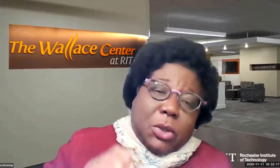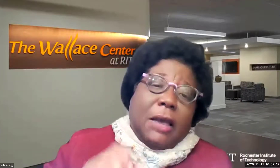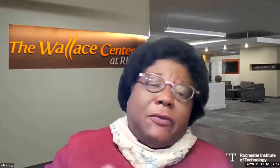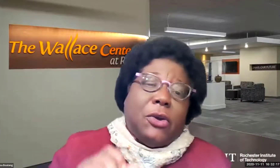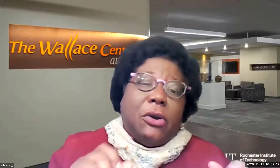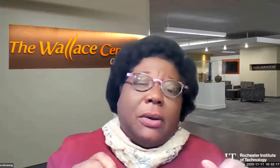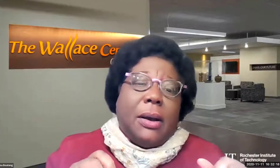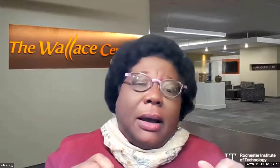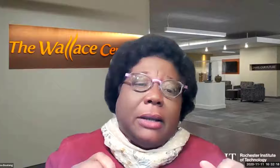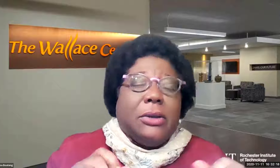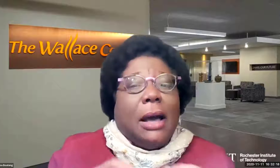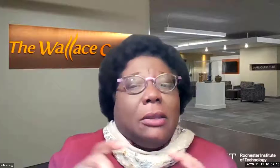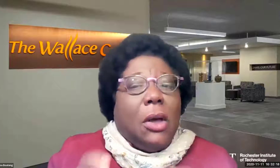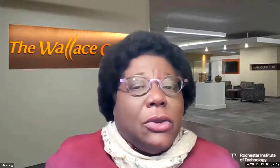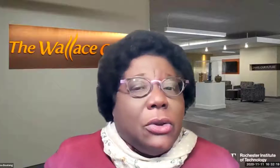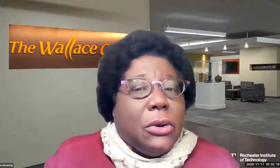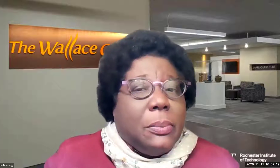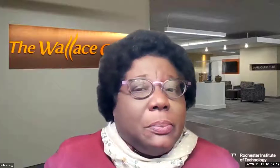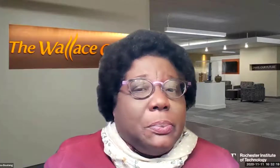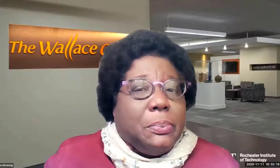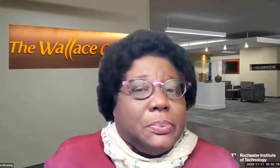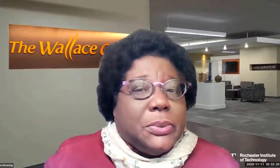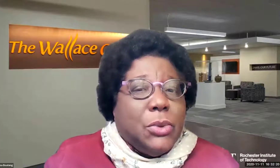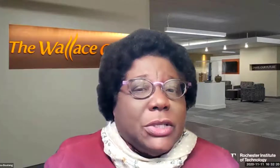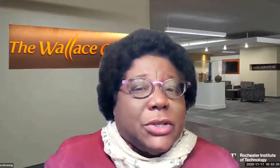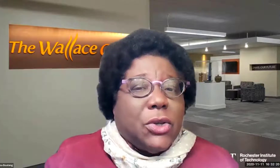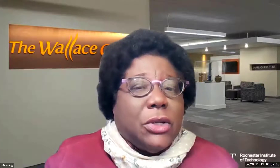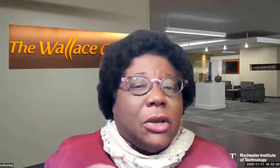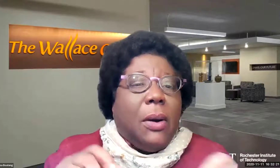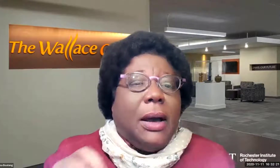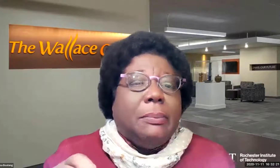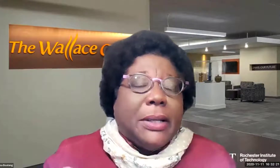Adwoa Boateng: If you're. I don't know how long your speech is going to go on. But if you find a good database that's really giving you